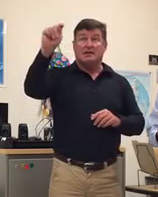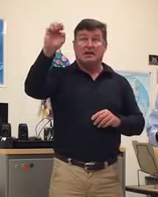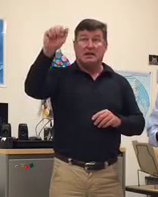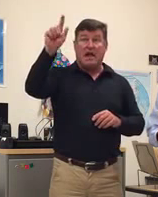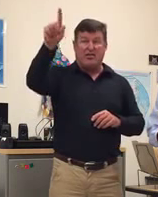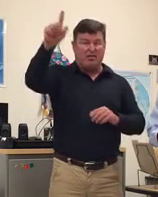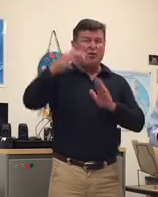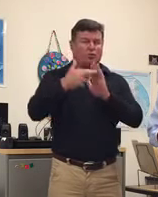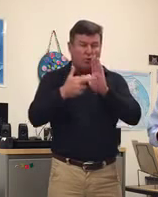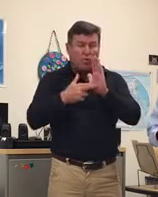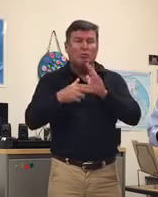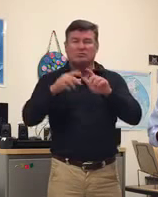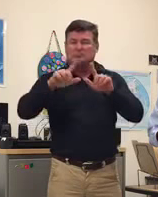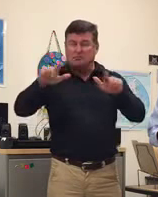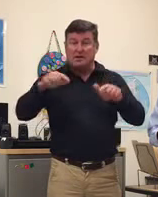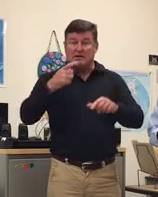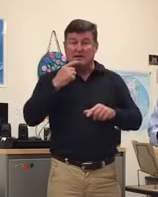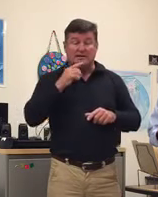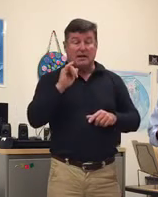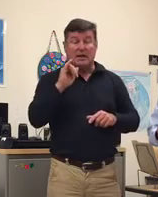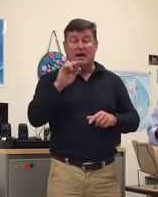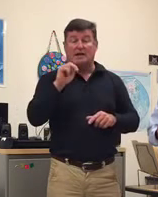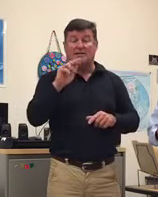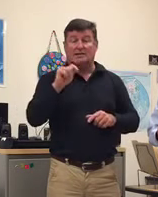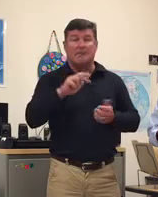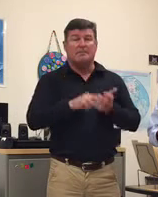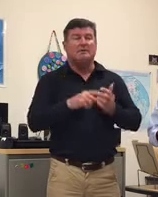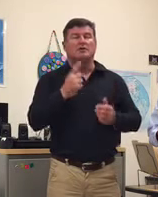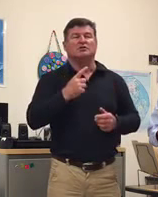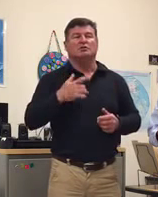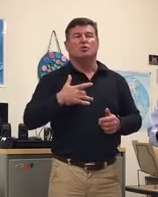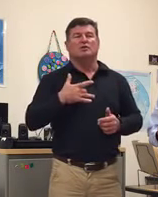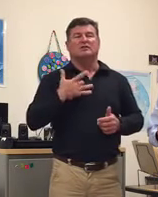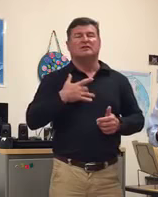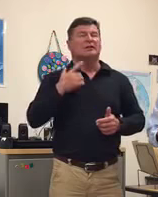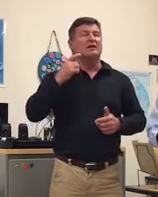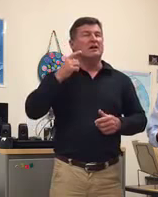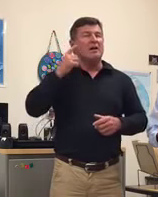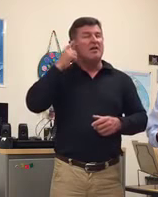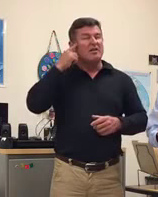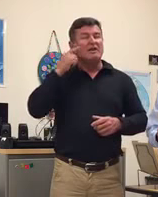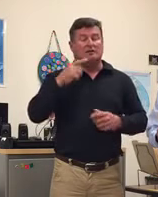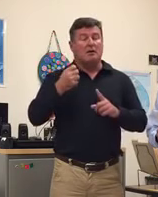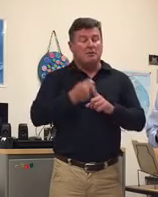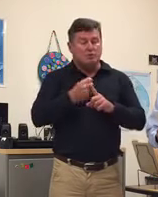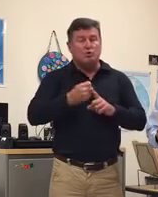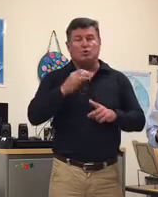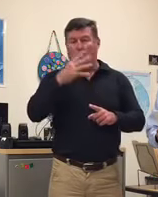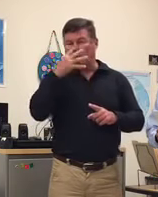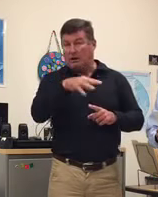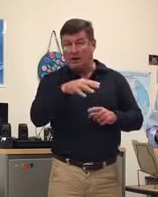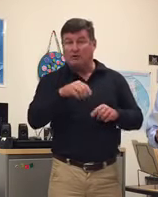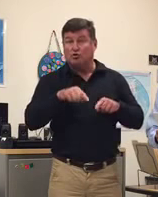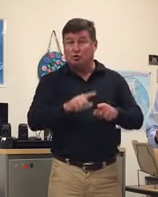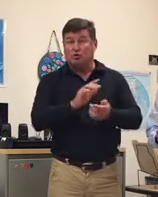own regulations and rules says that an incident is an allegation of abuse or neglect.